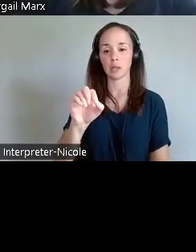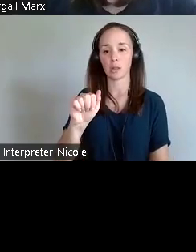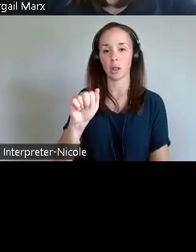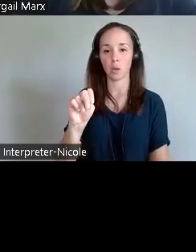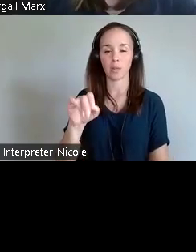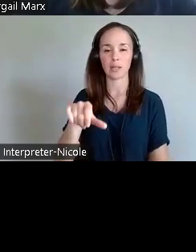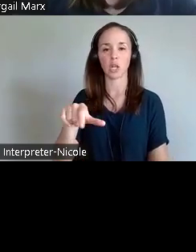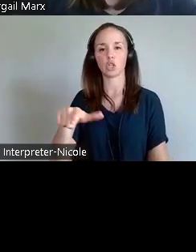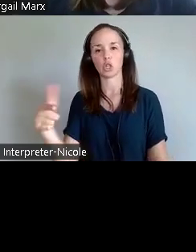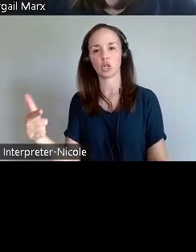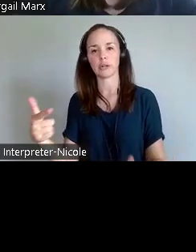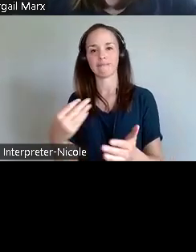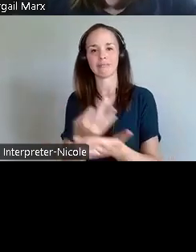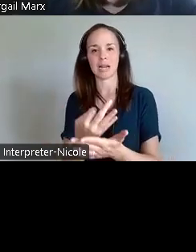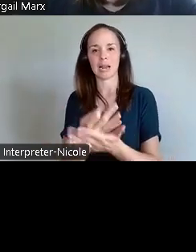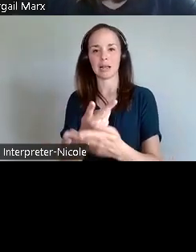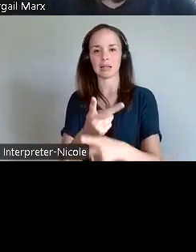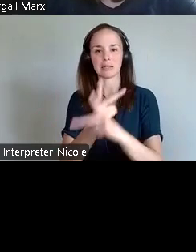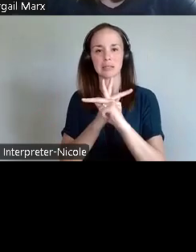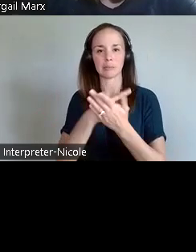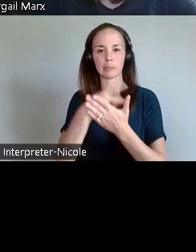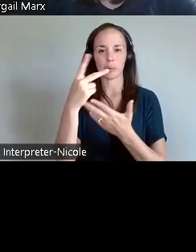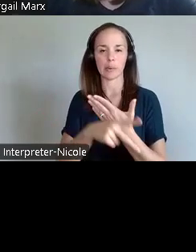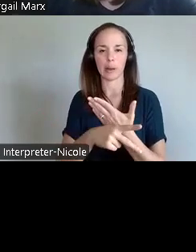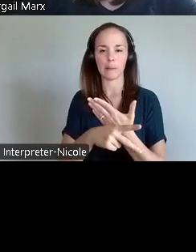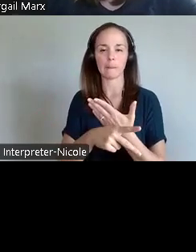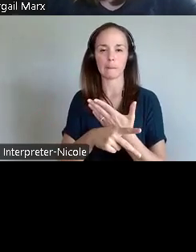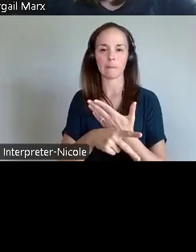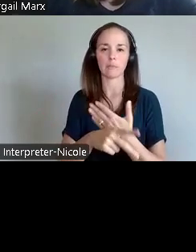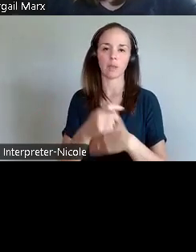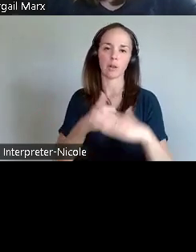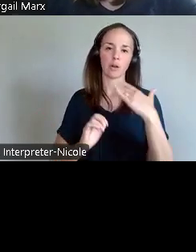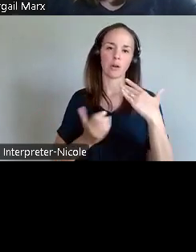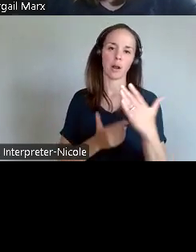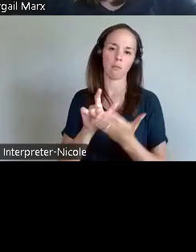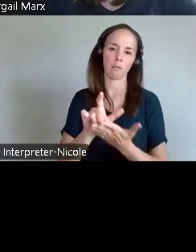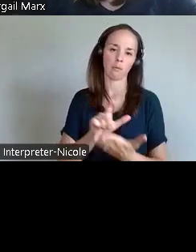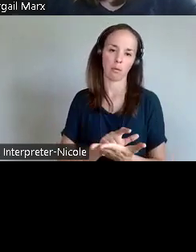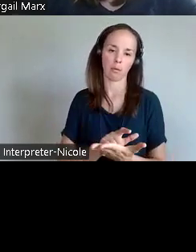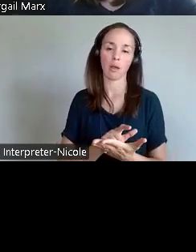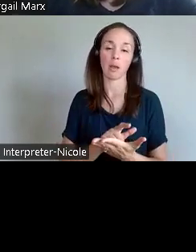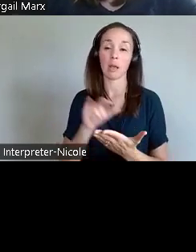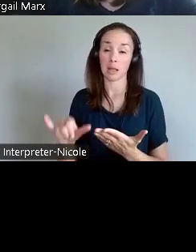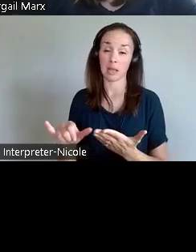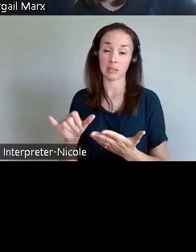program as part of the assistive technology act, and so that is an opportunity for an